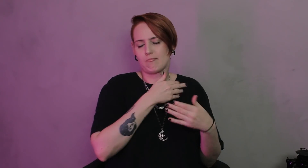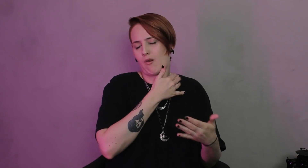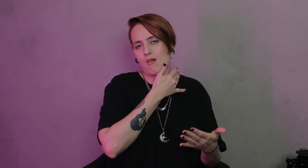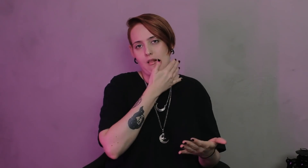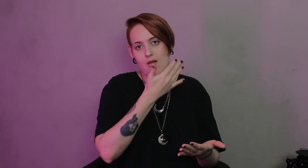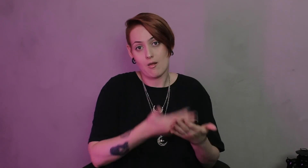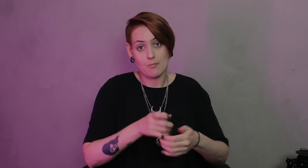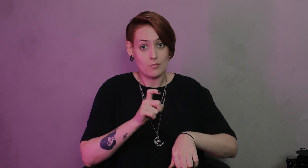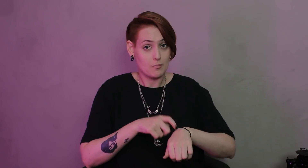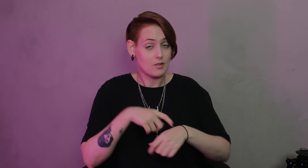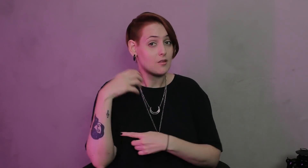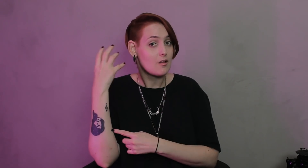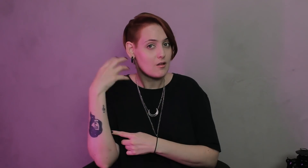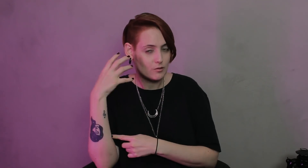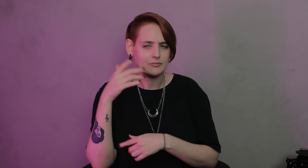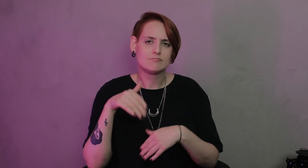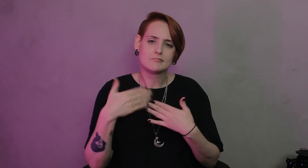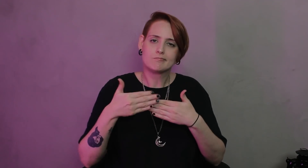to the time of the radio.